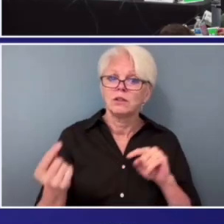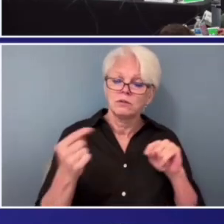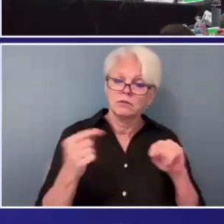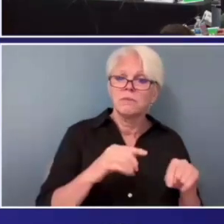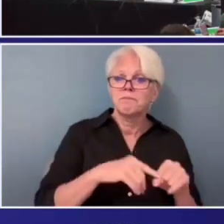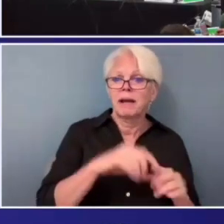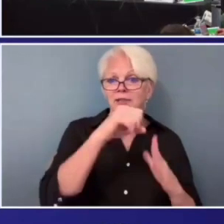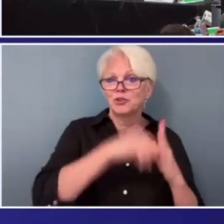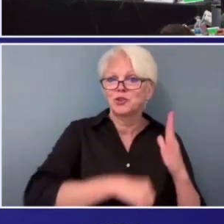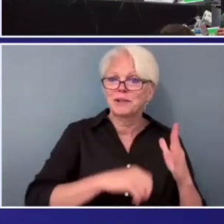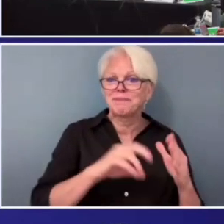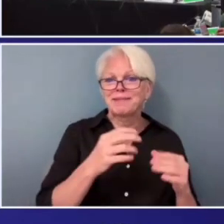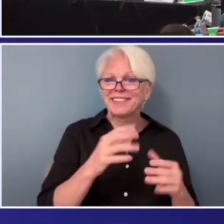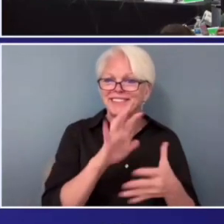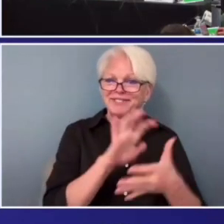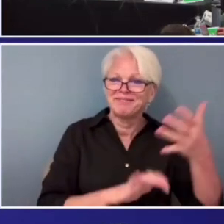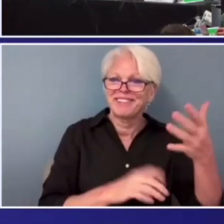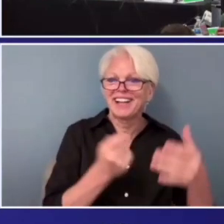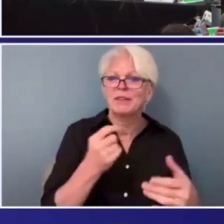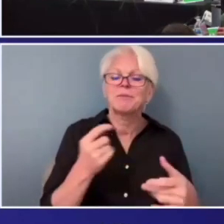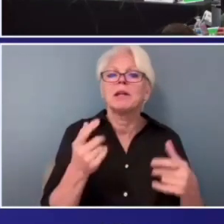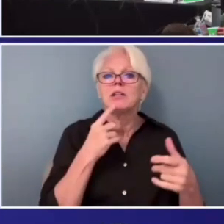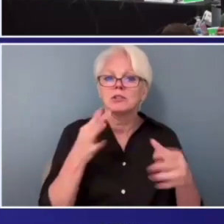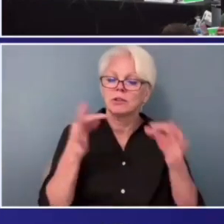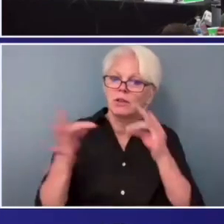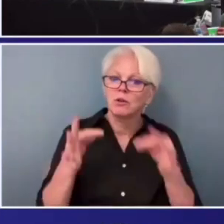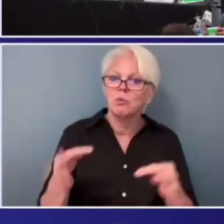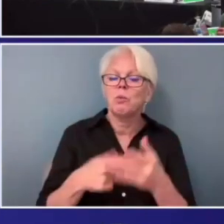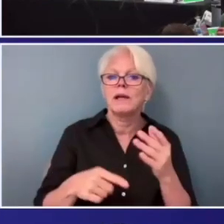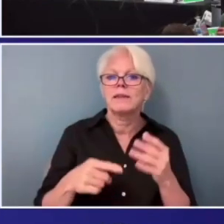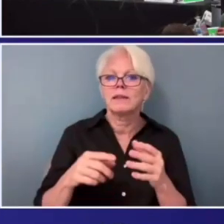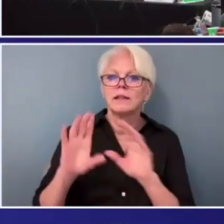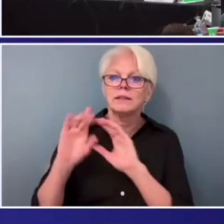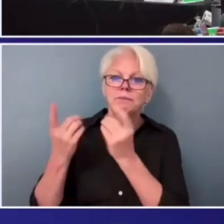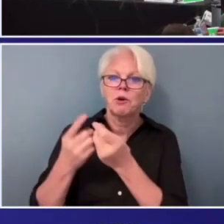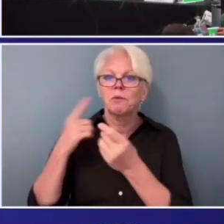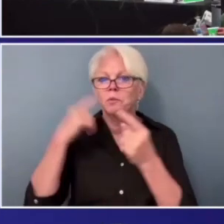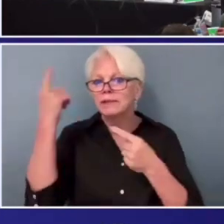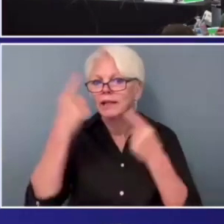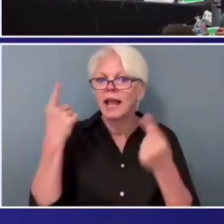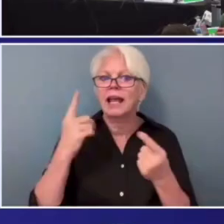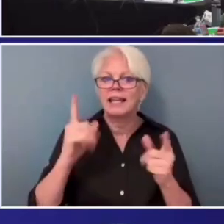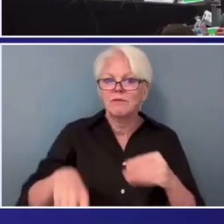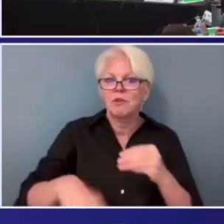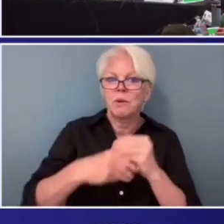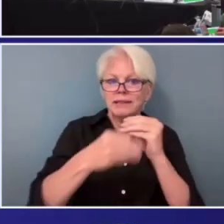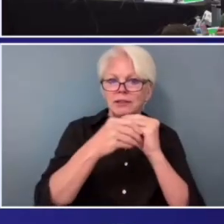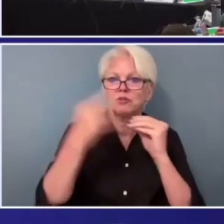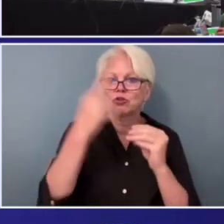can kind of walk you through what the Department was thinking and also give you some additional rationale as we talk through all of the sections that we made